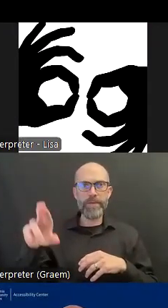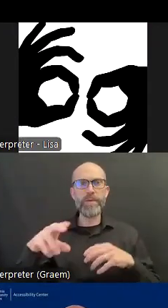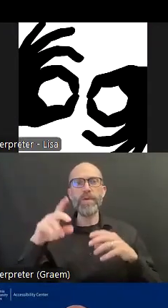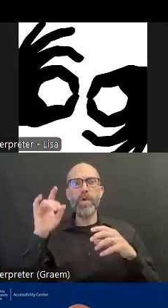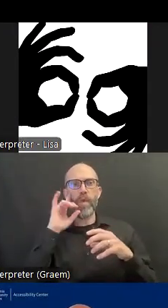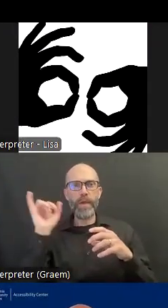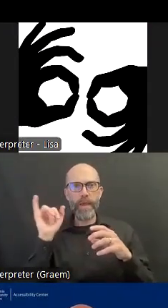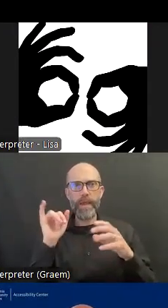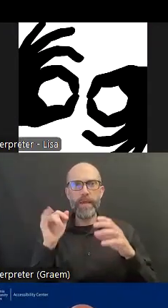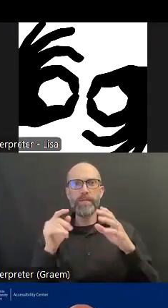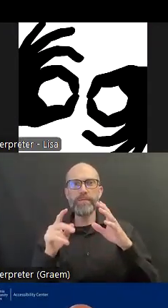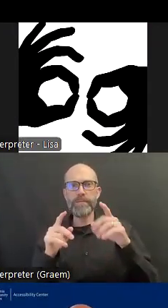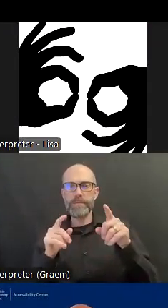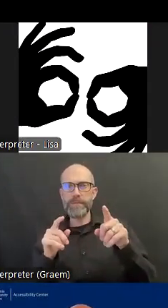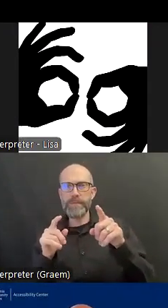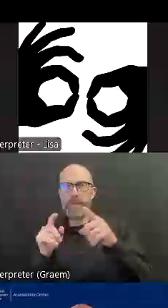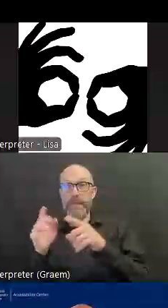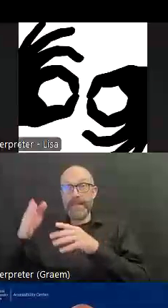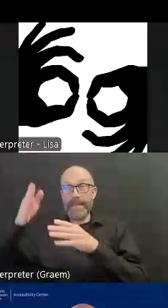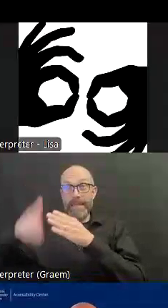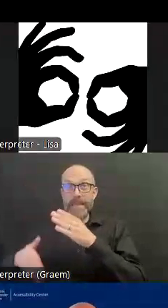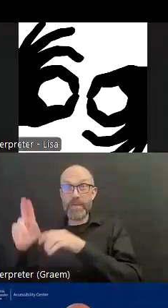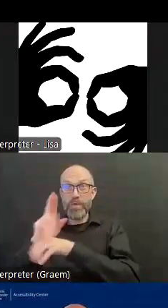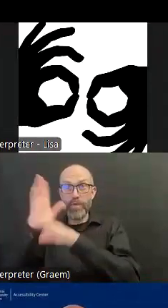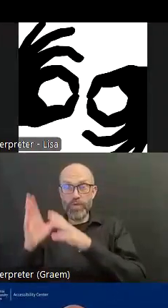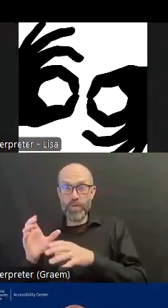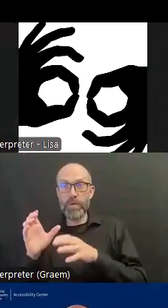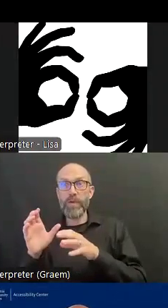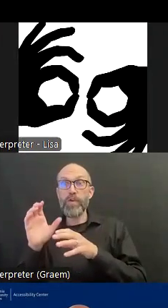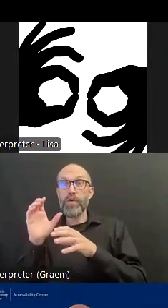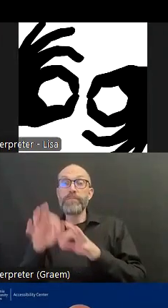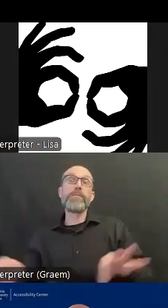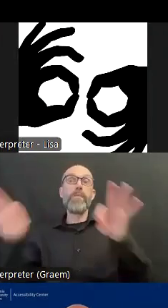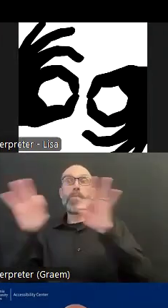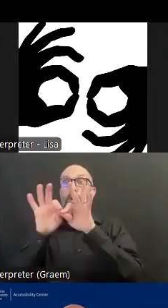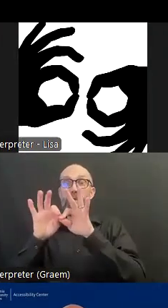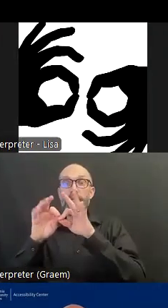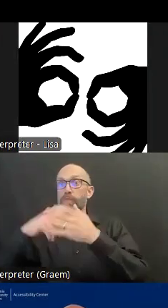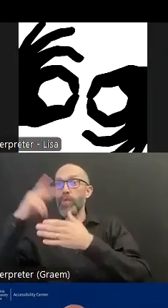Is what the end user is describing a critical service or program? And contrast that with, say, a low risk.